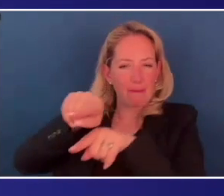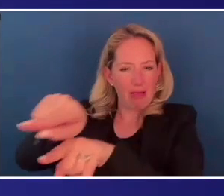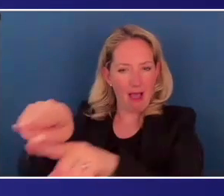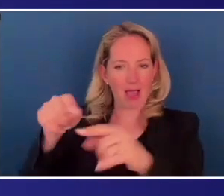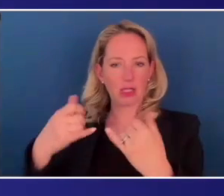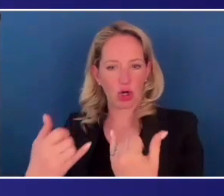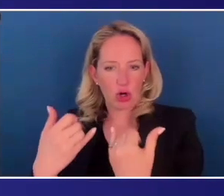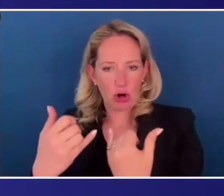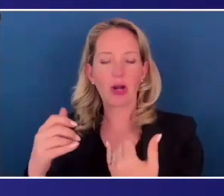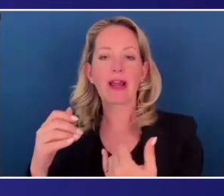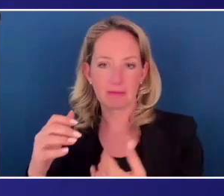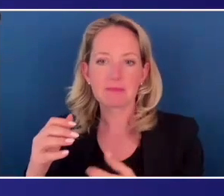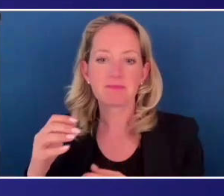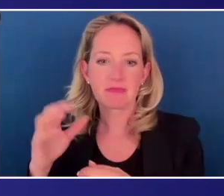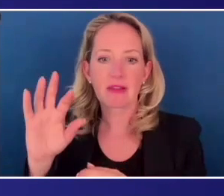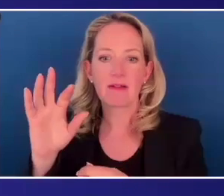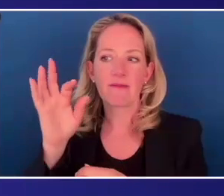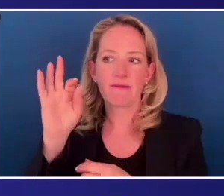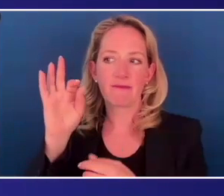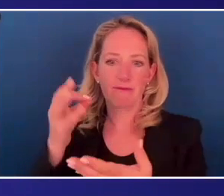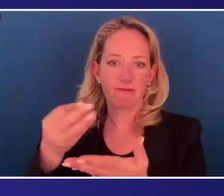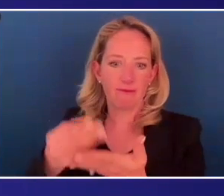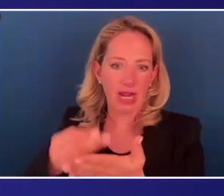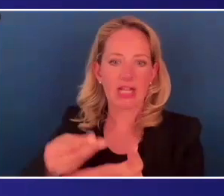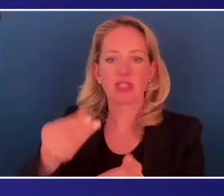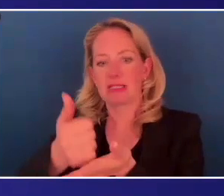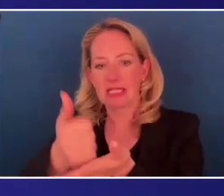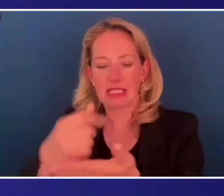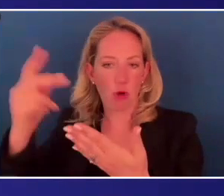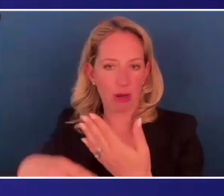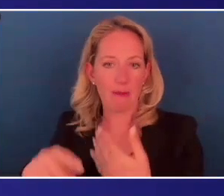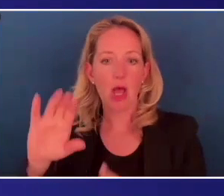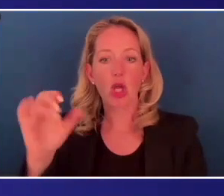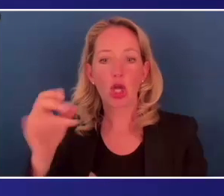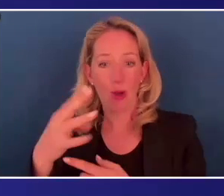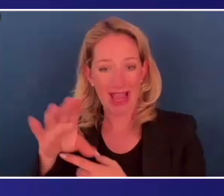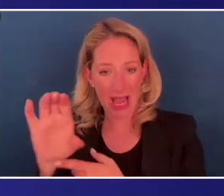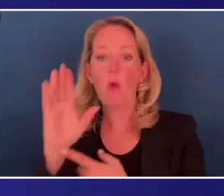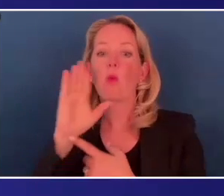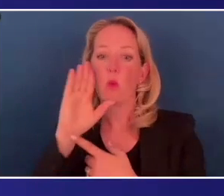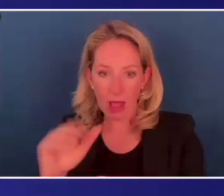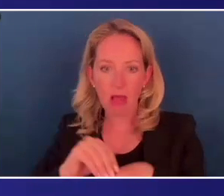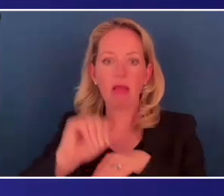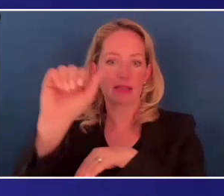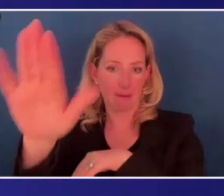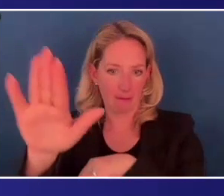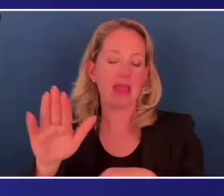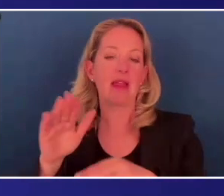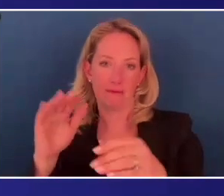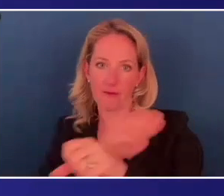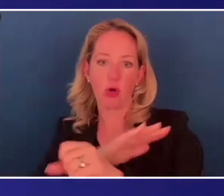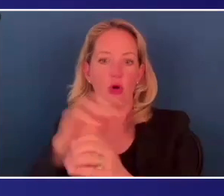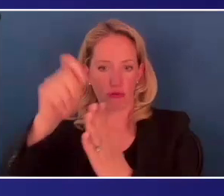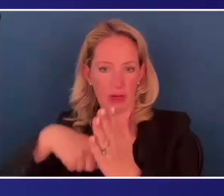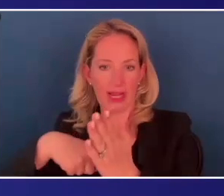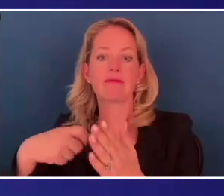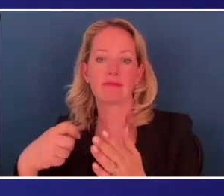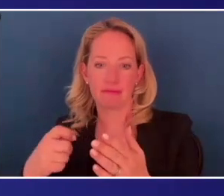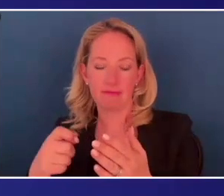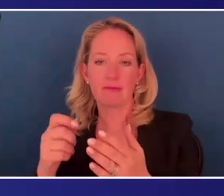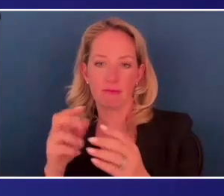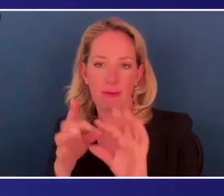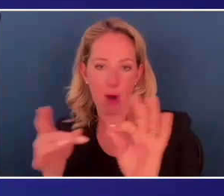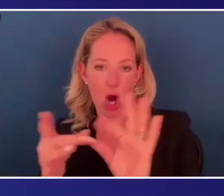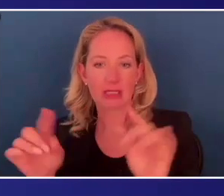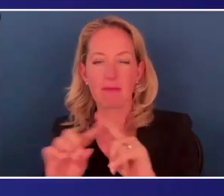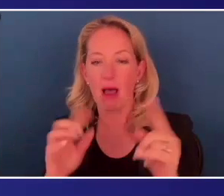Coheel will be submitting full written remarks outlining our ideas and suggestions. So in the interest of time, I'll limit my remarks today on just a few of our ideas.